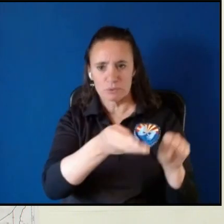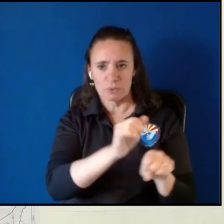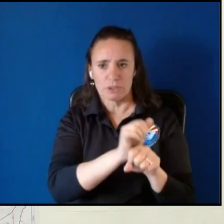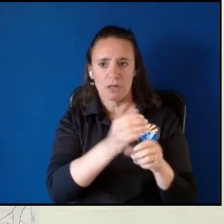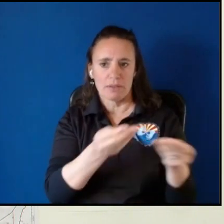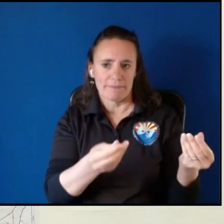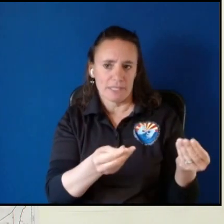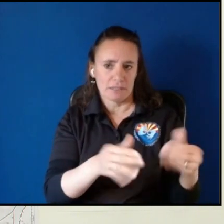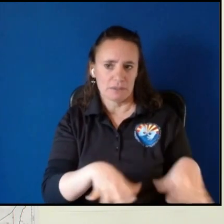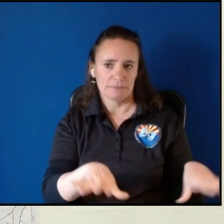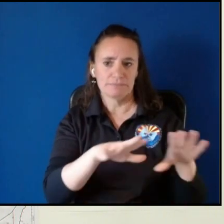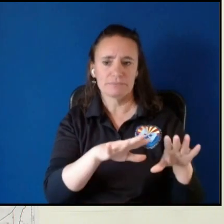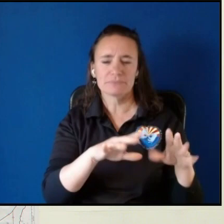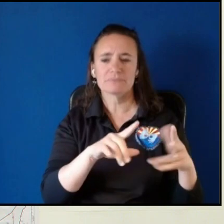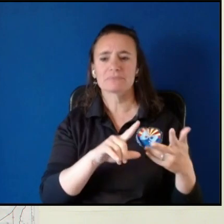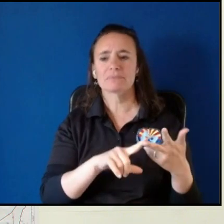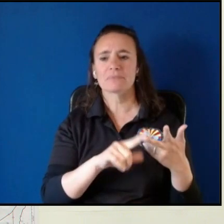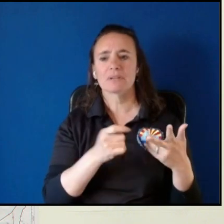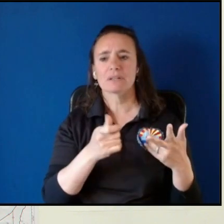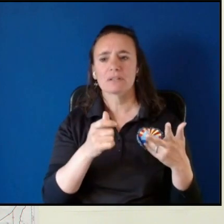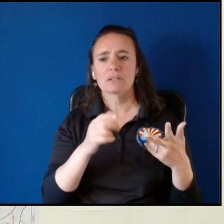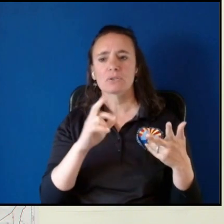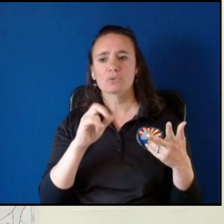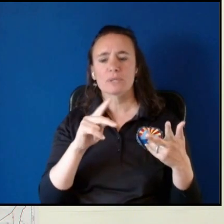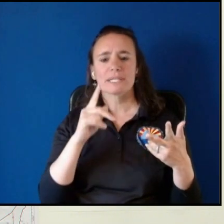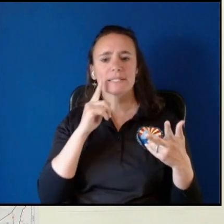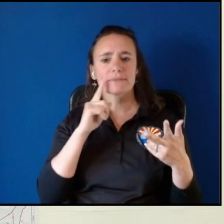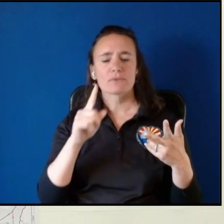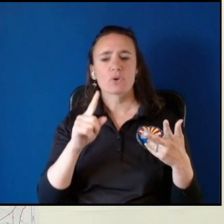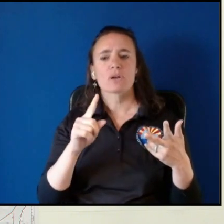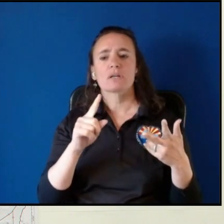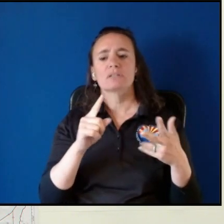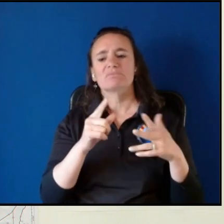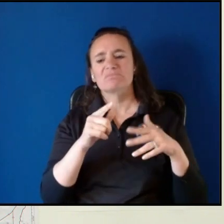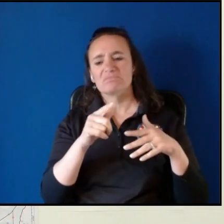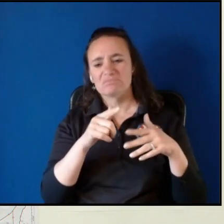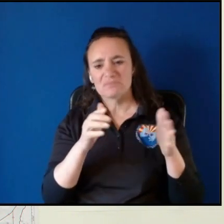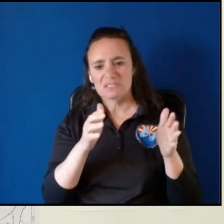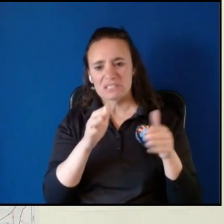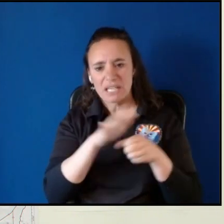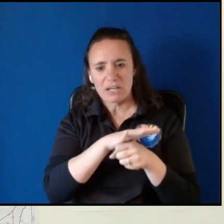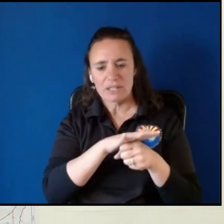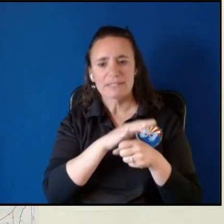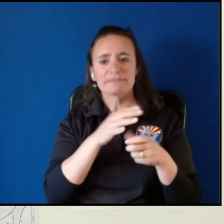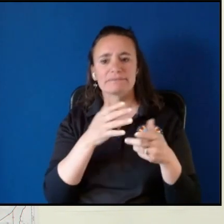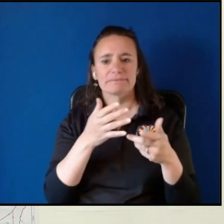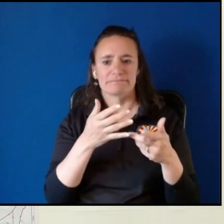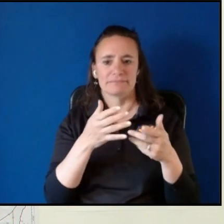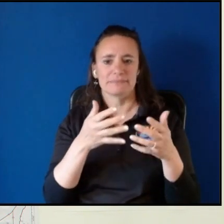slight risk for isolated areas of heavy rain and possible burn scar flooding down into some of those drainages.